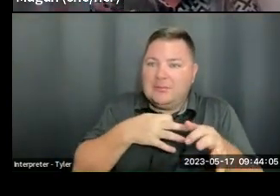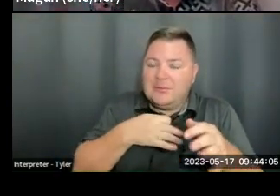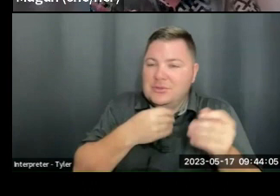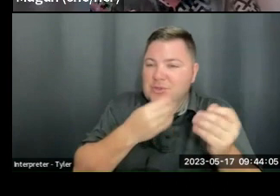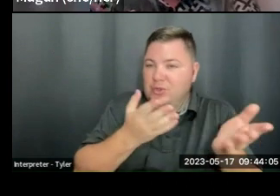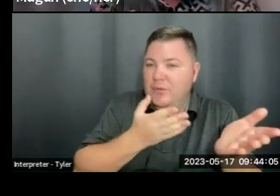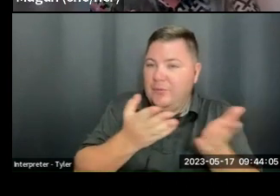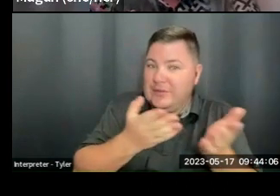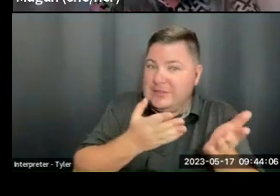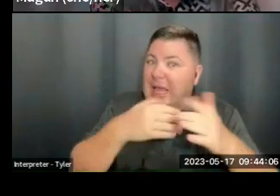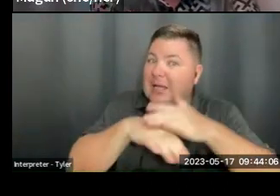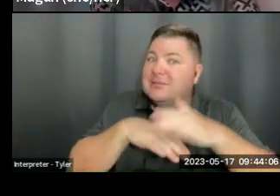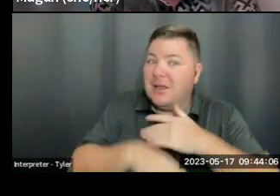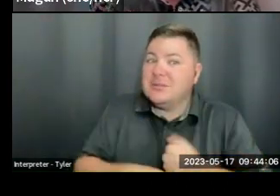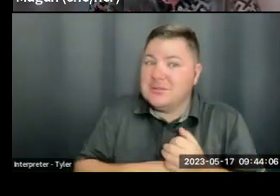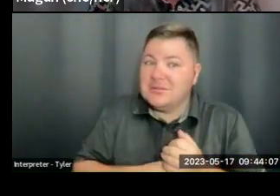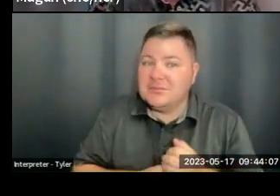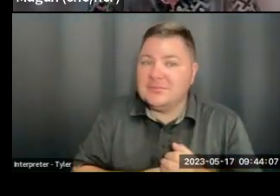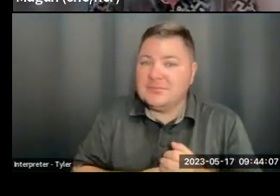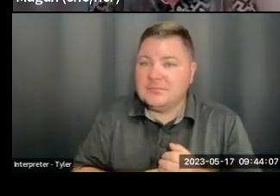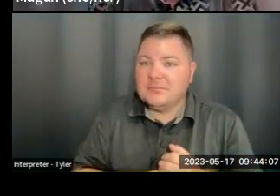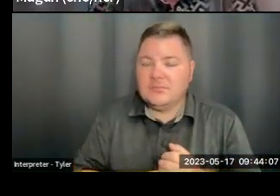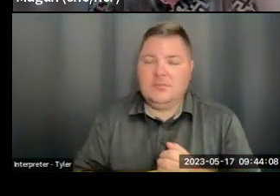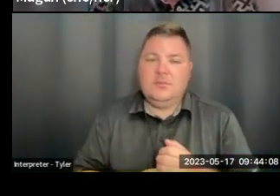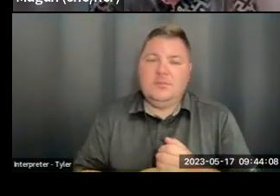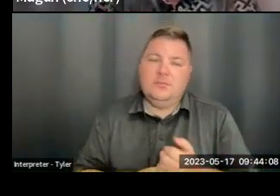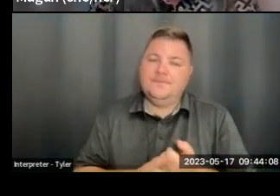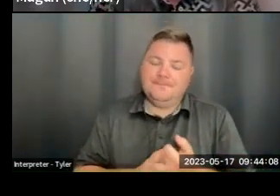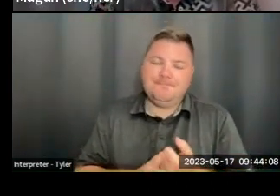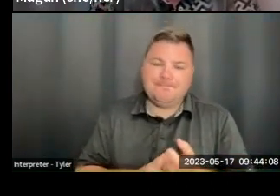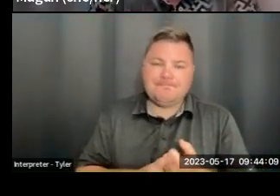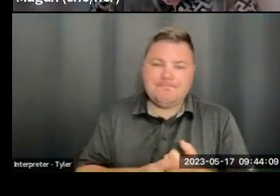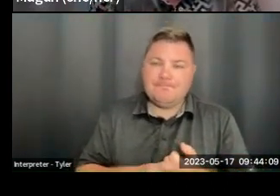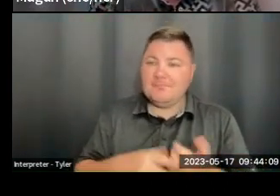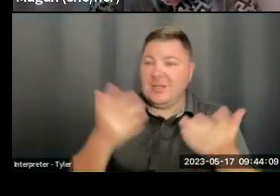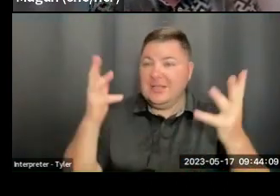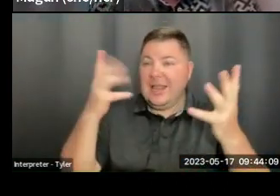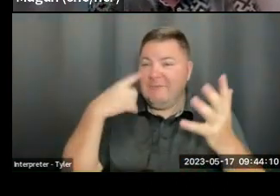boy was super excited that he was